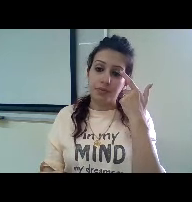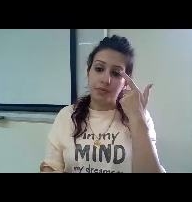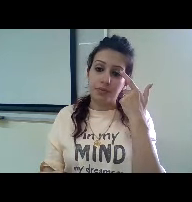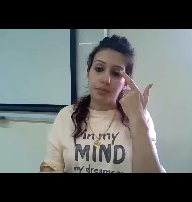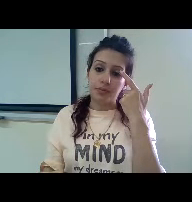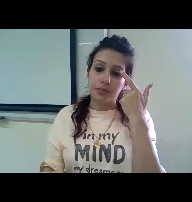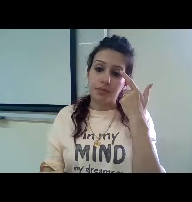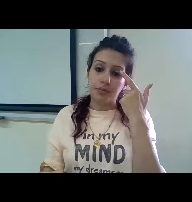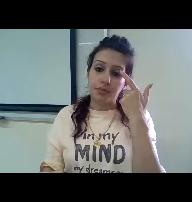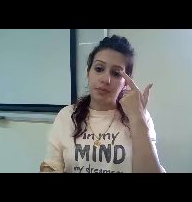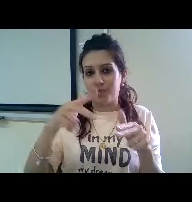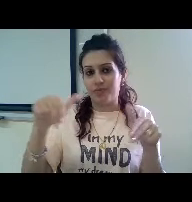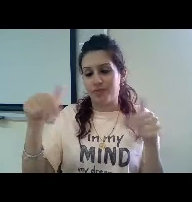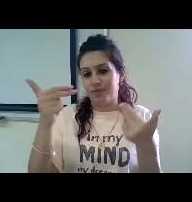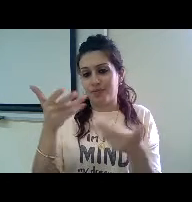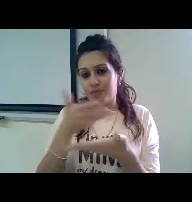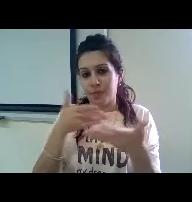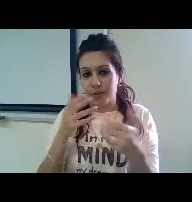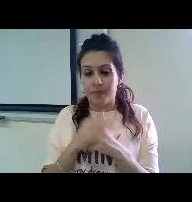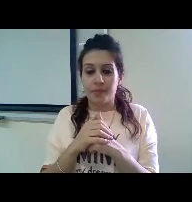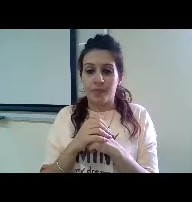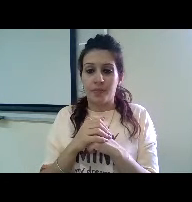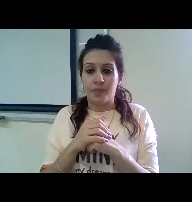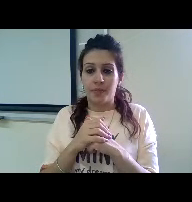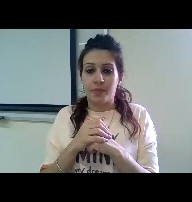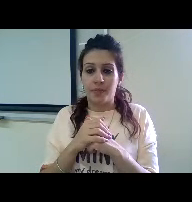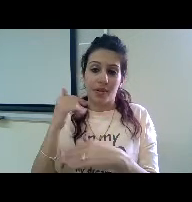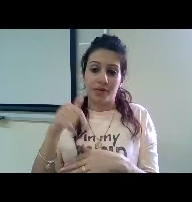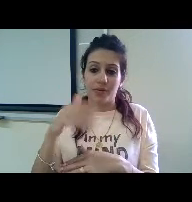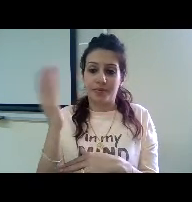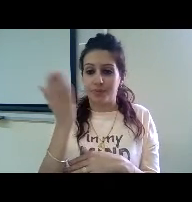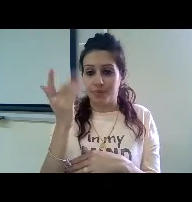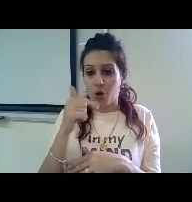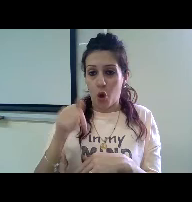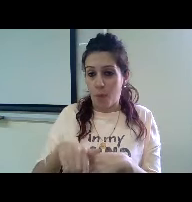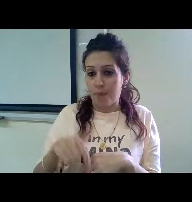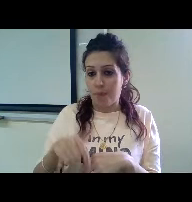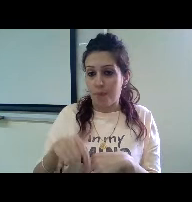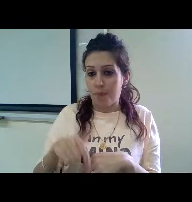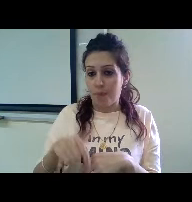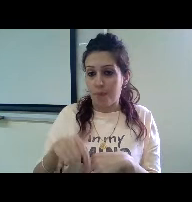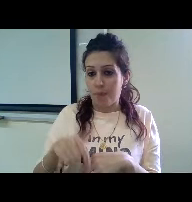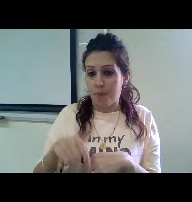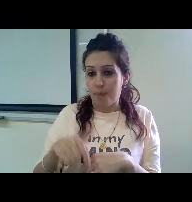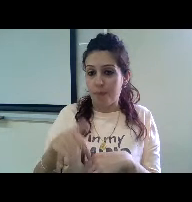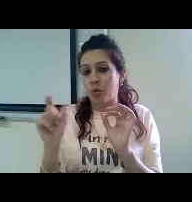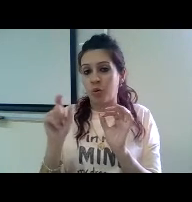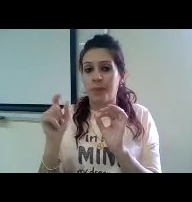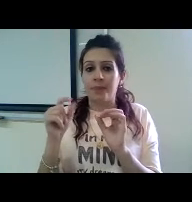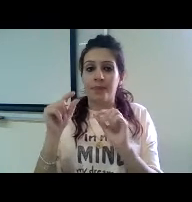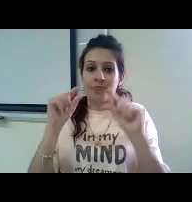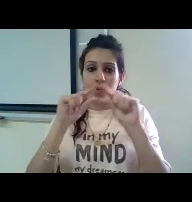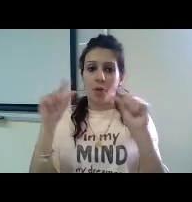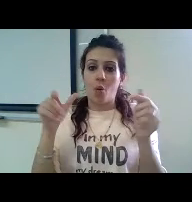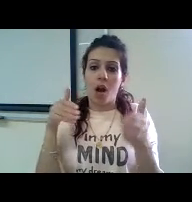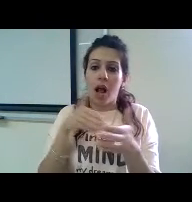During my presentation today, I will go through the last component if the strategy, which is